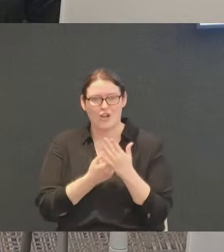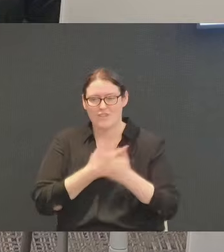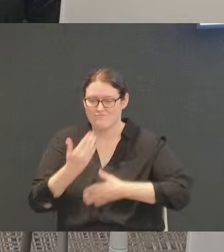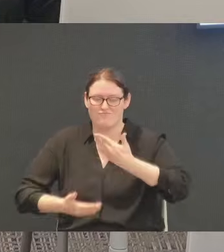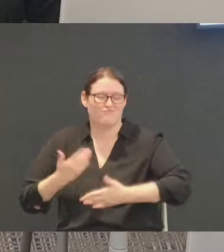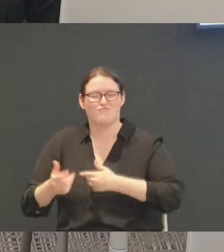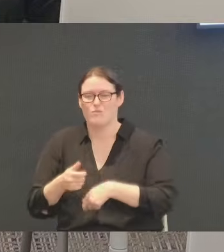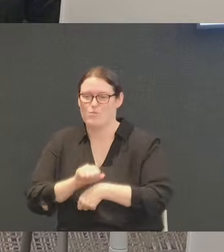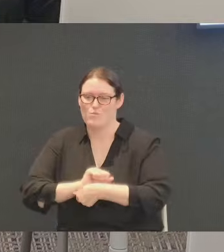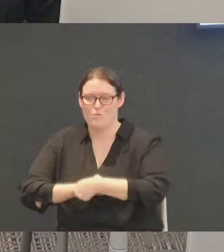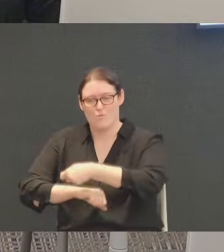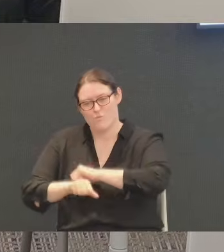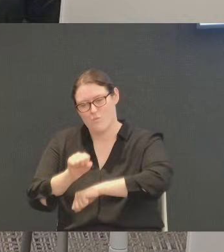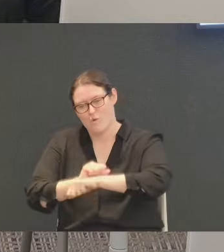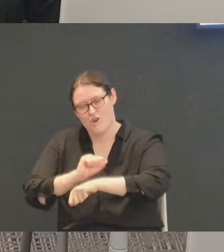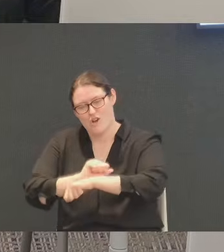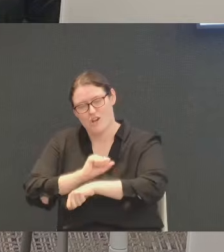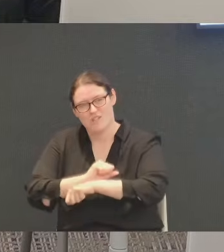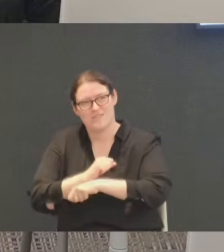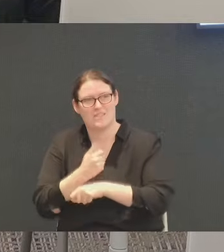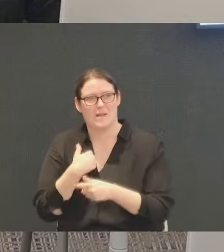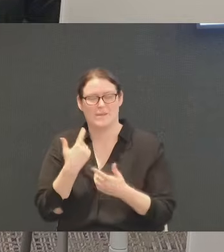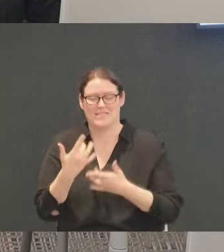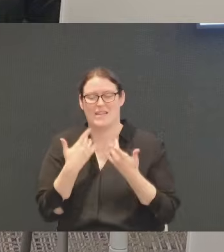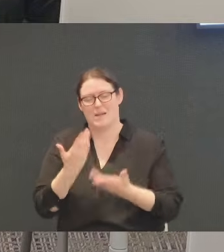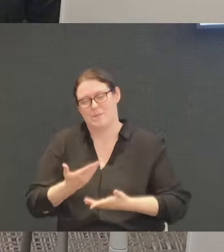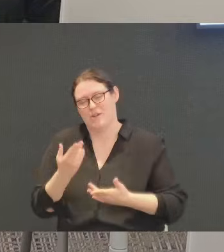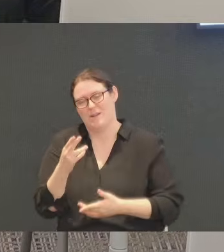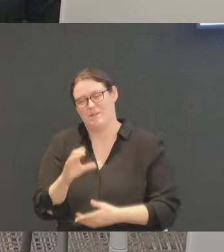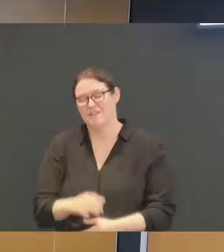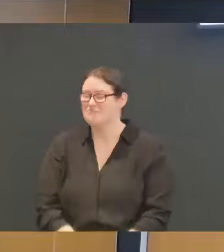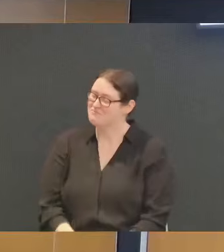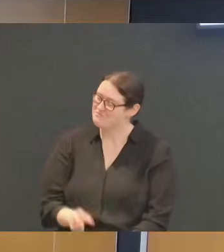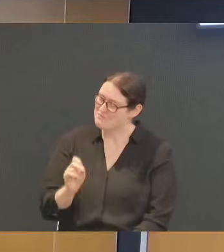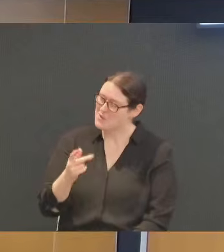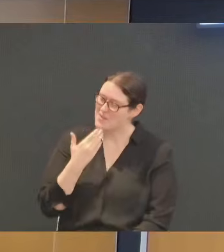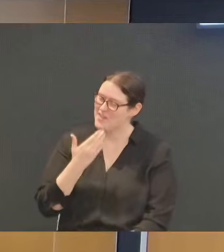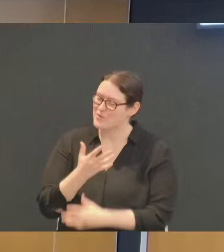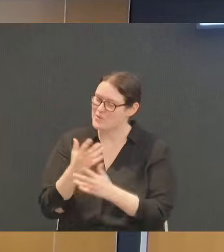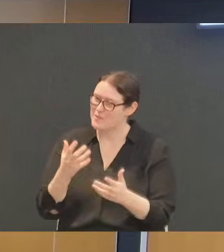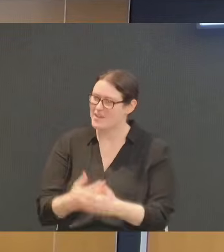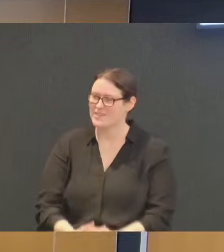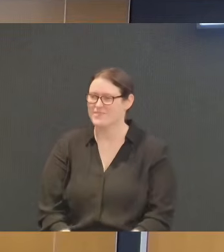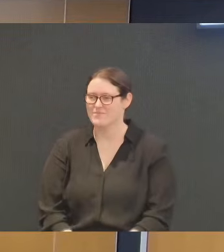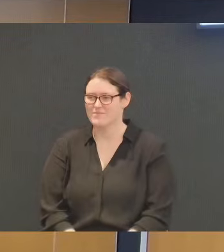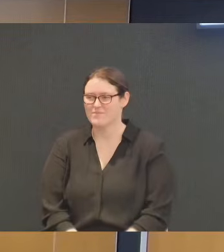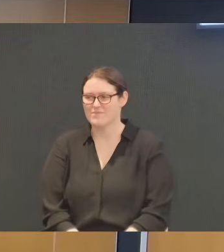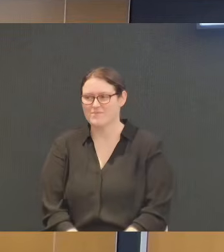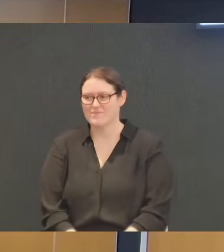and I'm very excited to come to Hamilton County. Okay. Thank you so much.